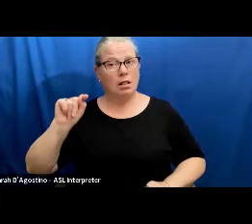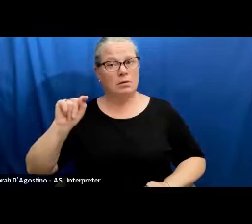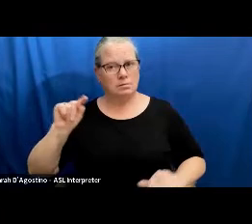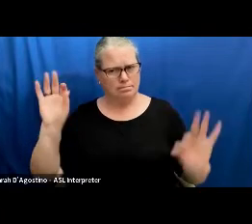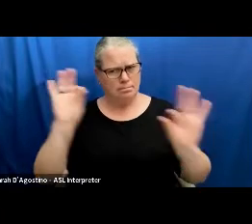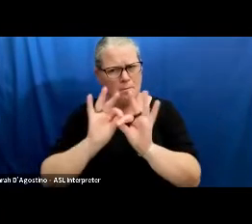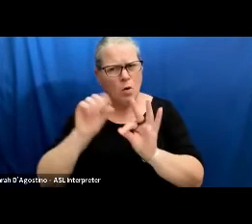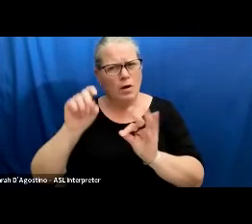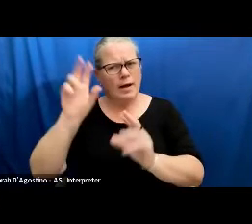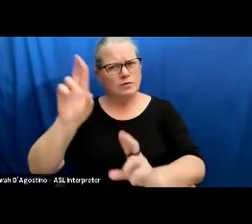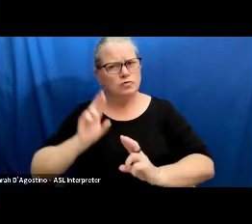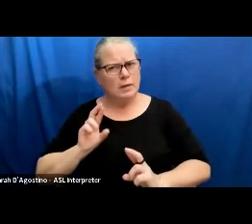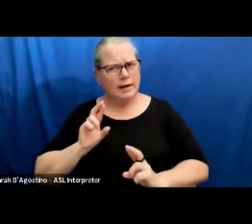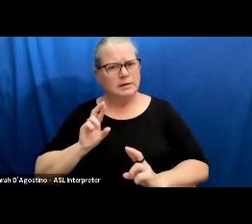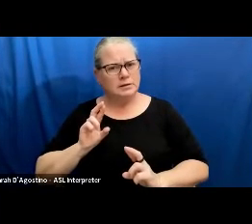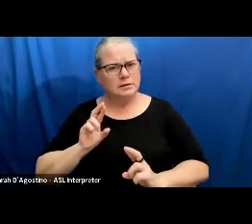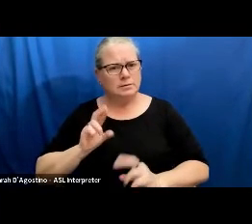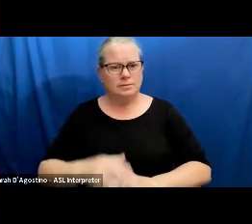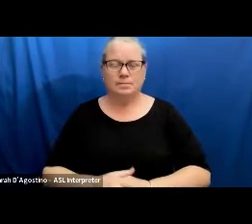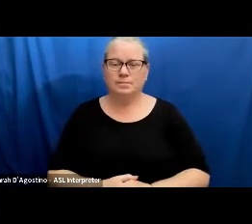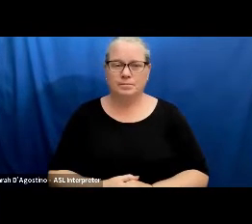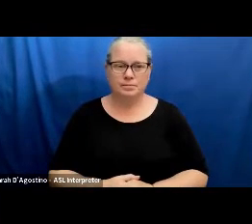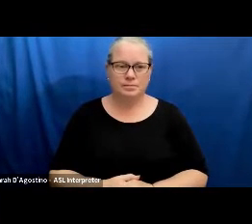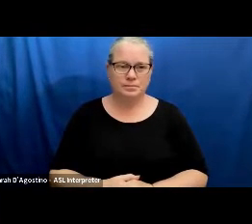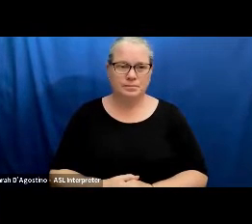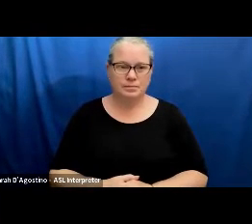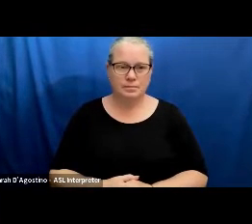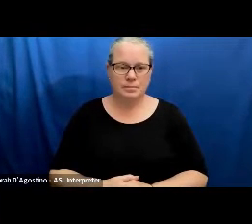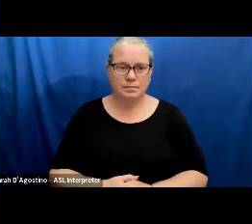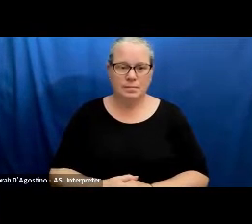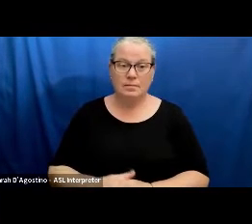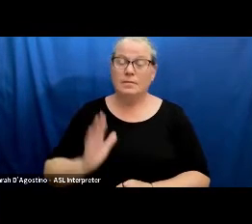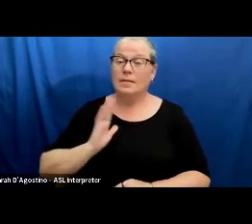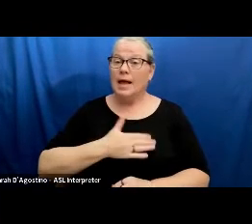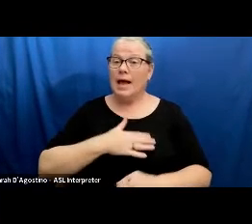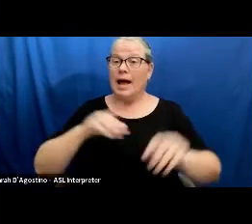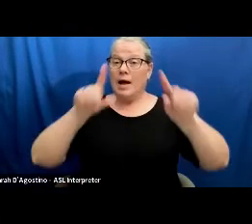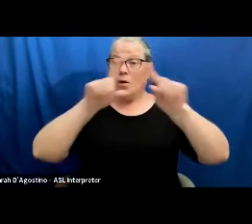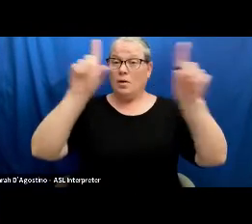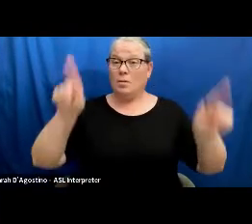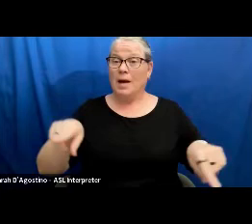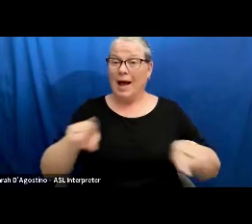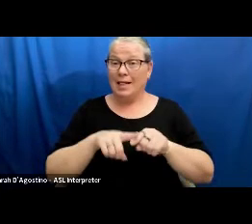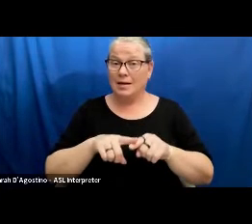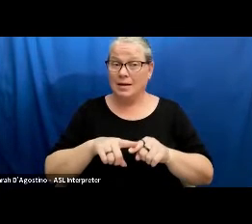on the way to pick up our ballots someone put a paper with farm animal choices on my communication